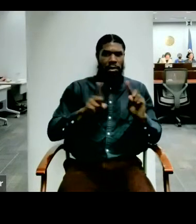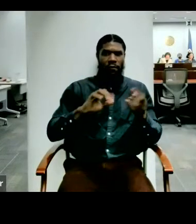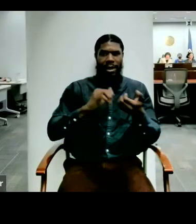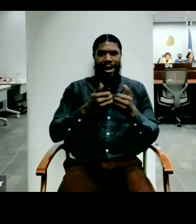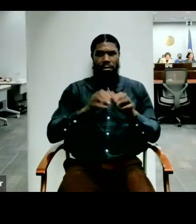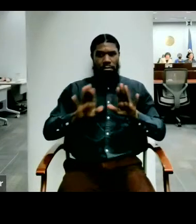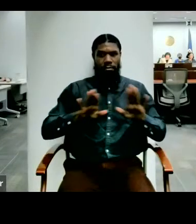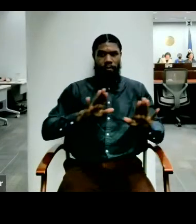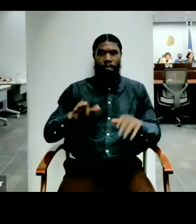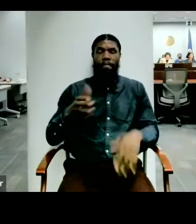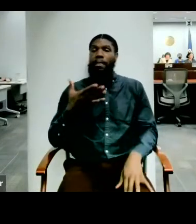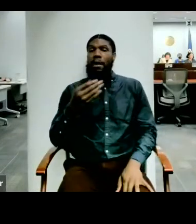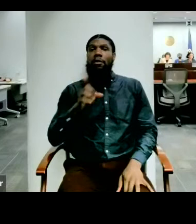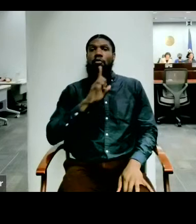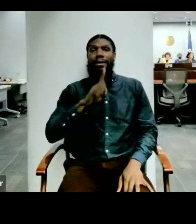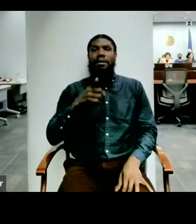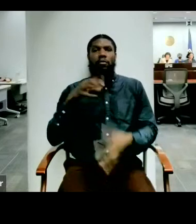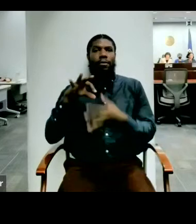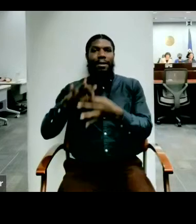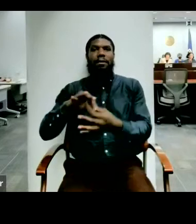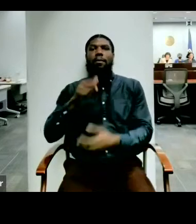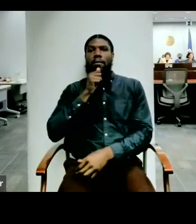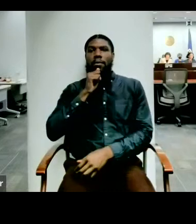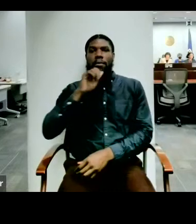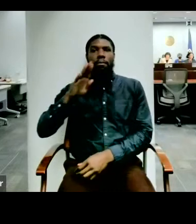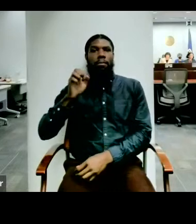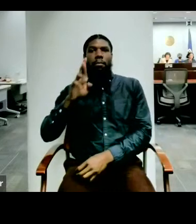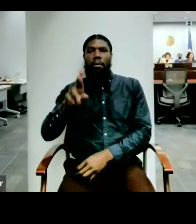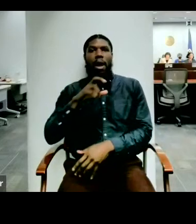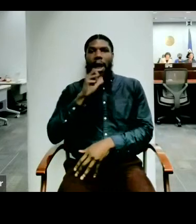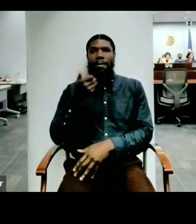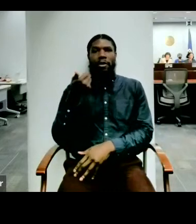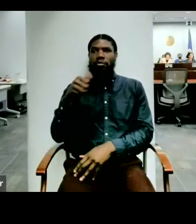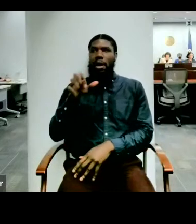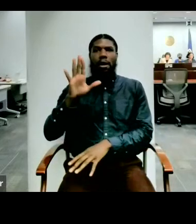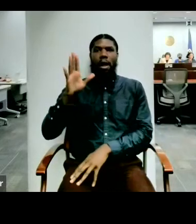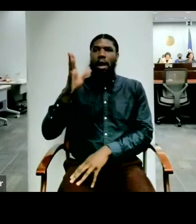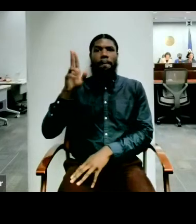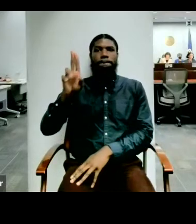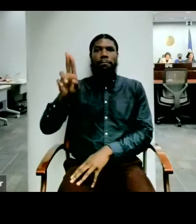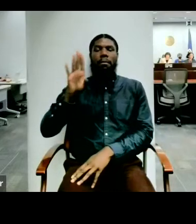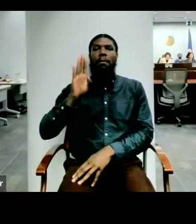shade meant to the private bar, but it is a fact intensive inquiry and it takes a while.